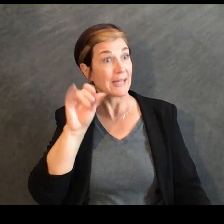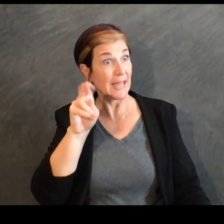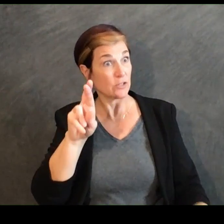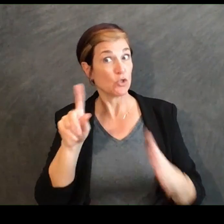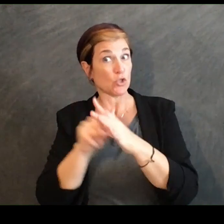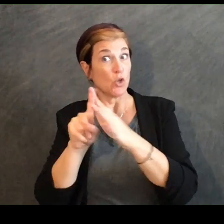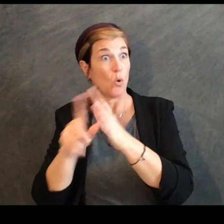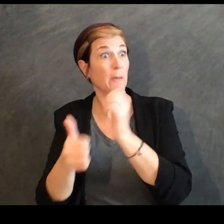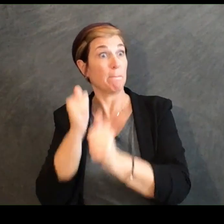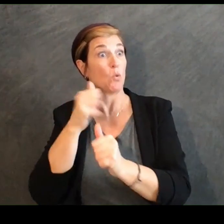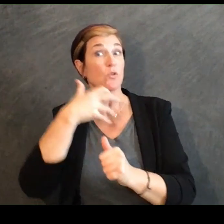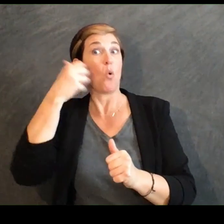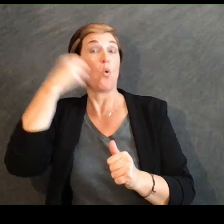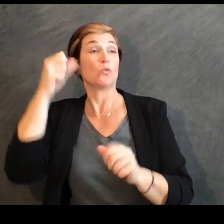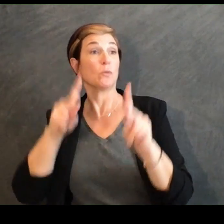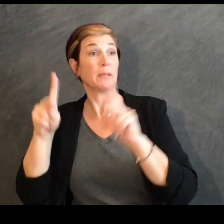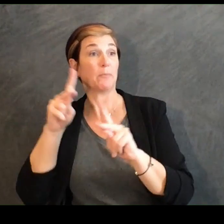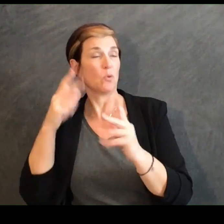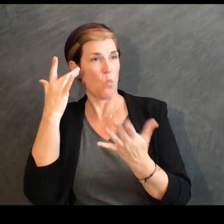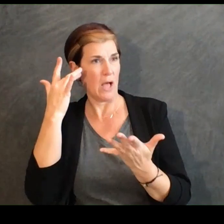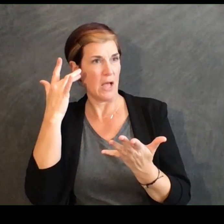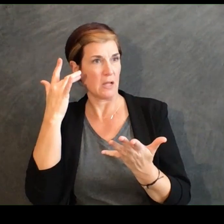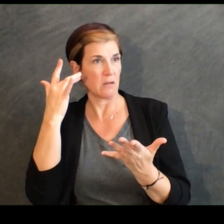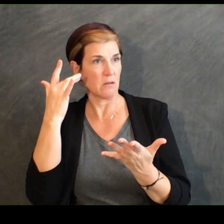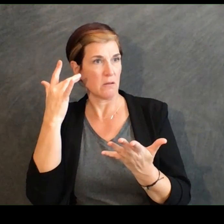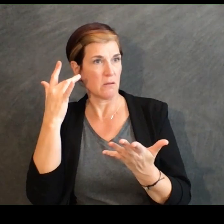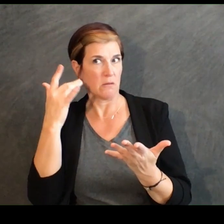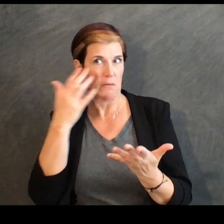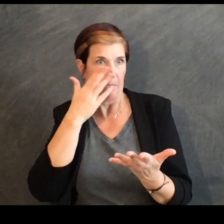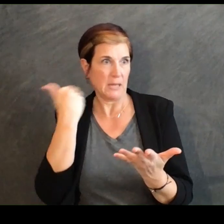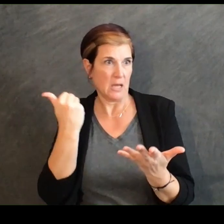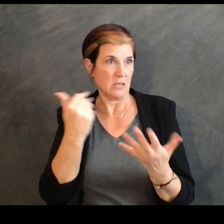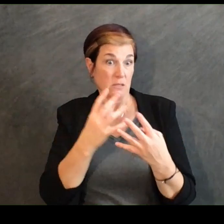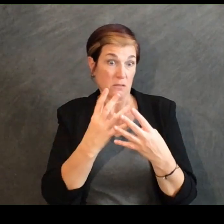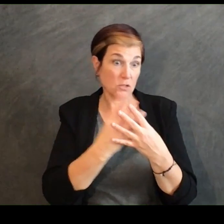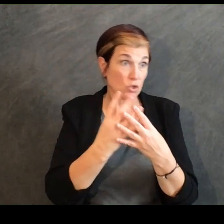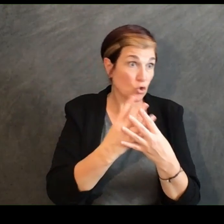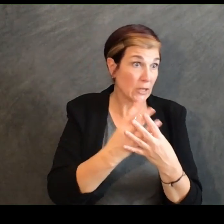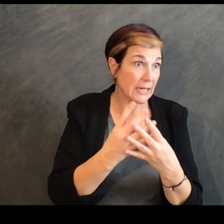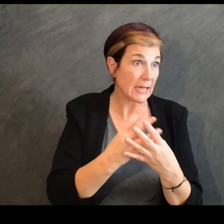that screens for it is less robust so what really is something that is kind of